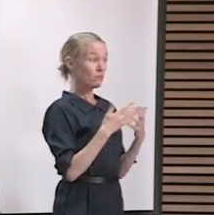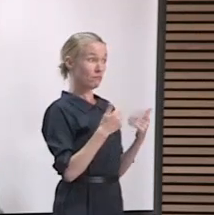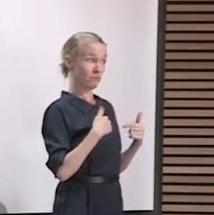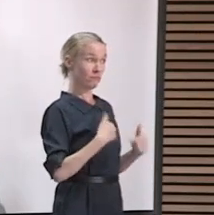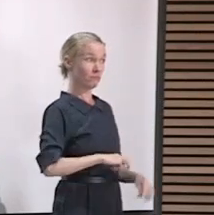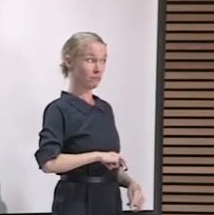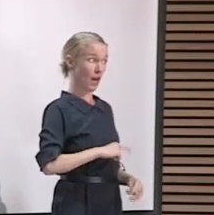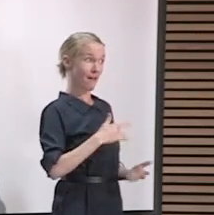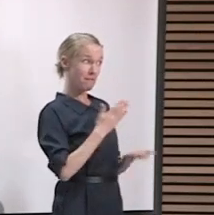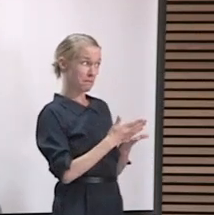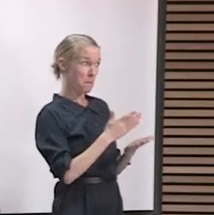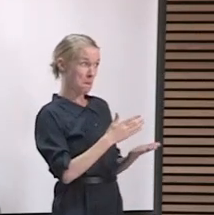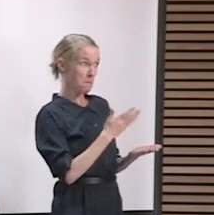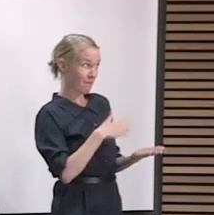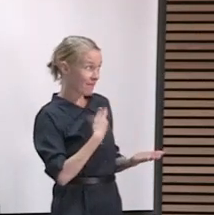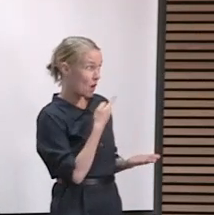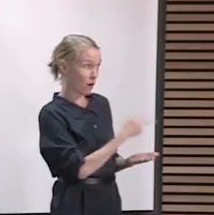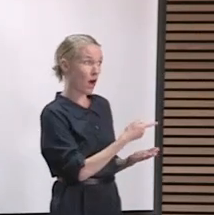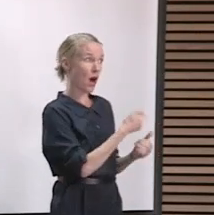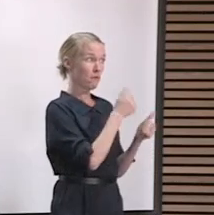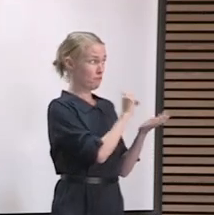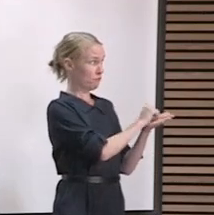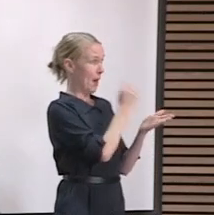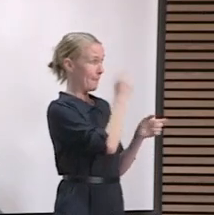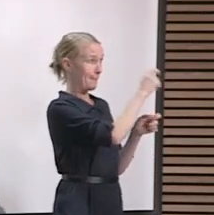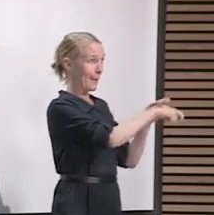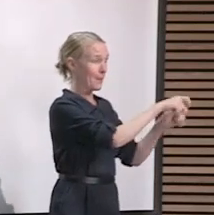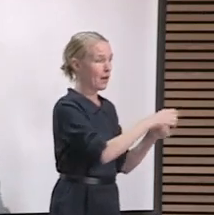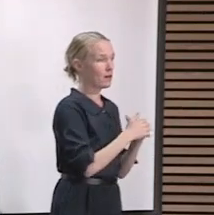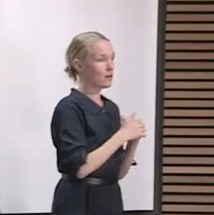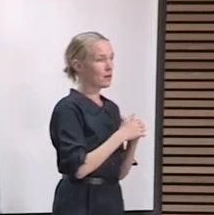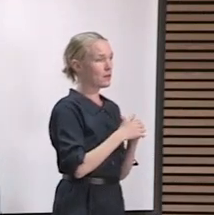well-established, and they're all part of the effort to get out in the community. I'm